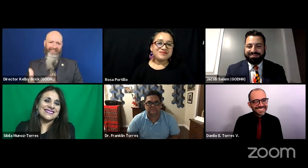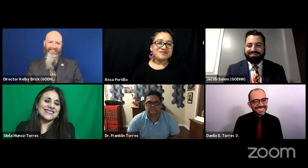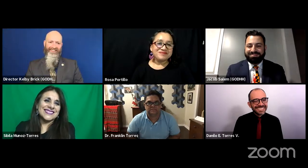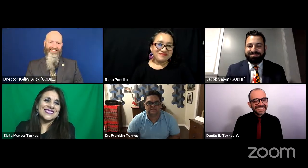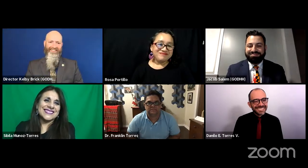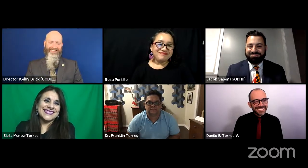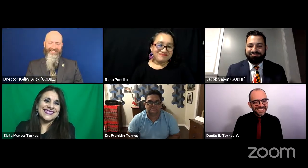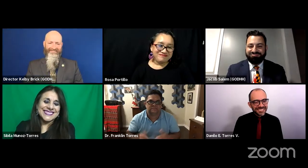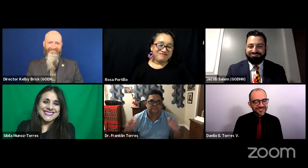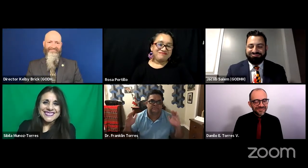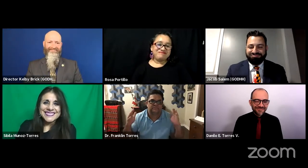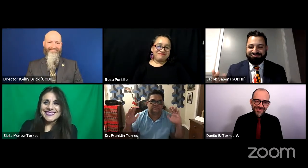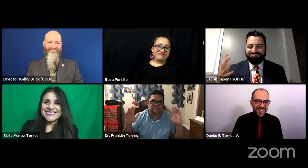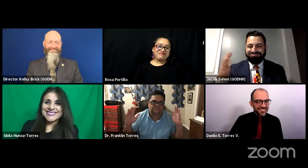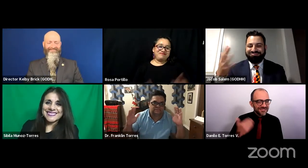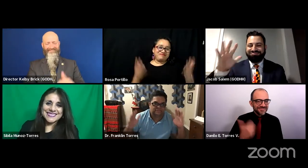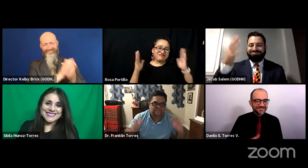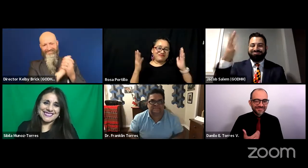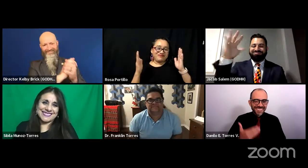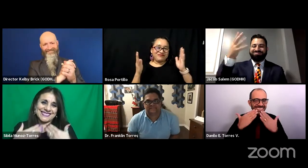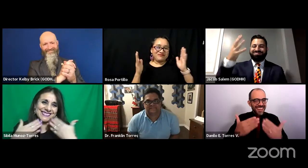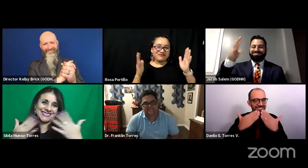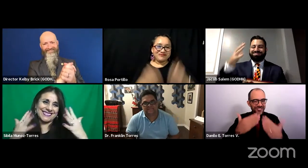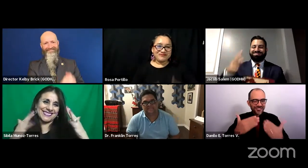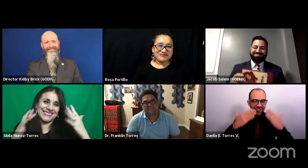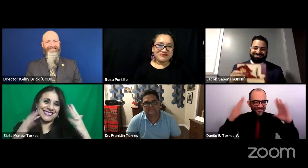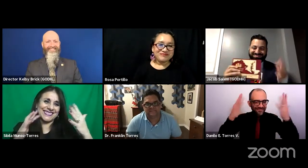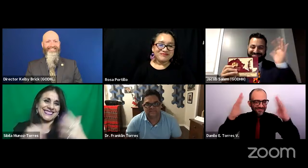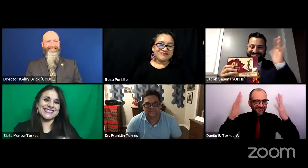community. It's fantastic. Thank you for making Maryland a better place.